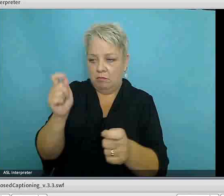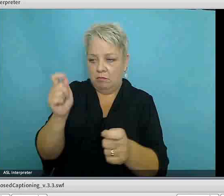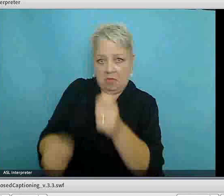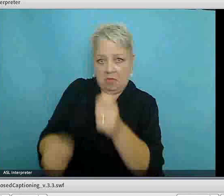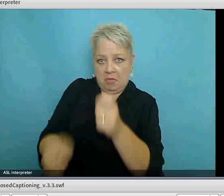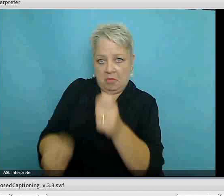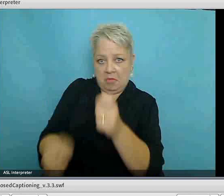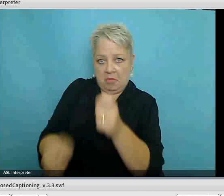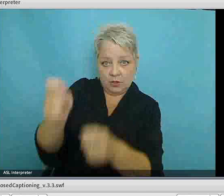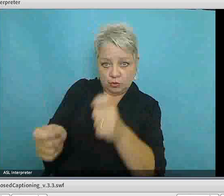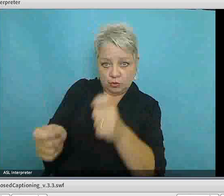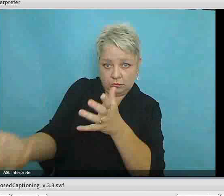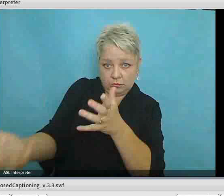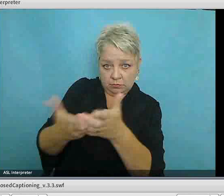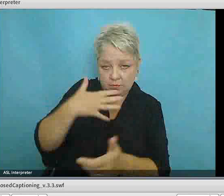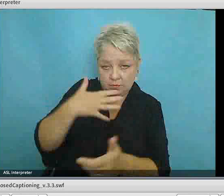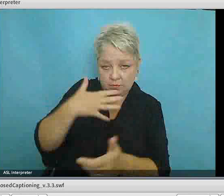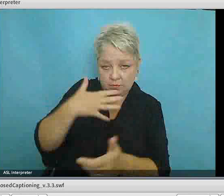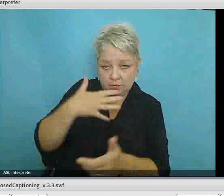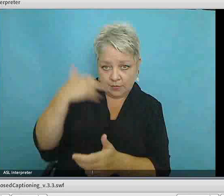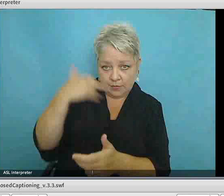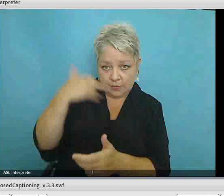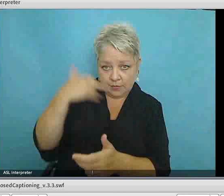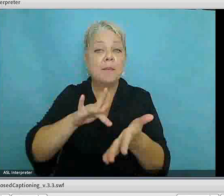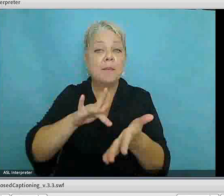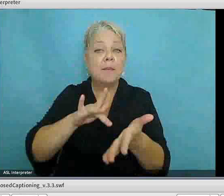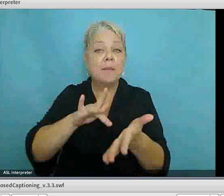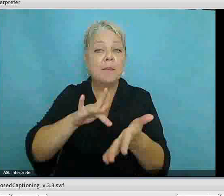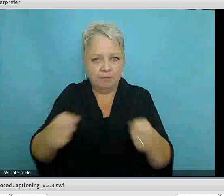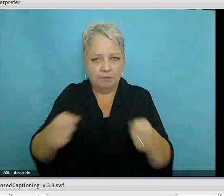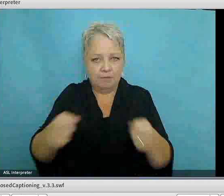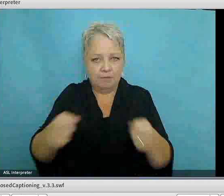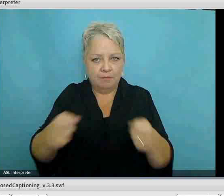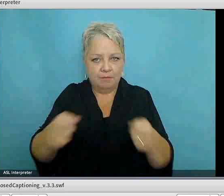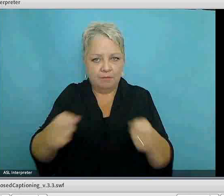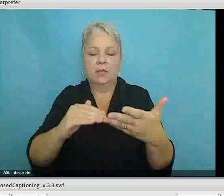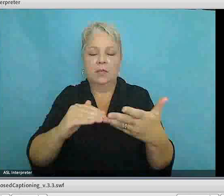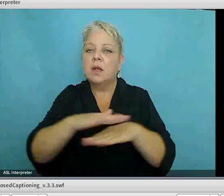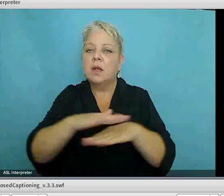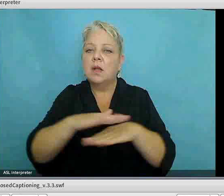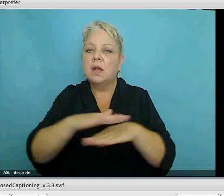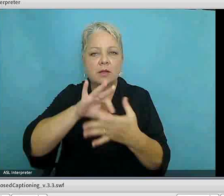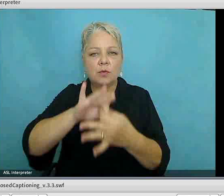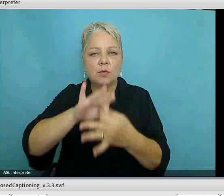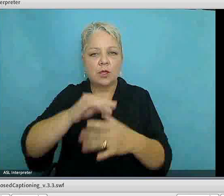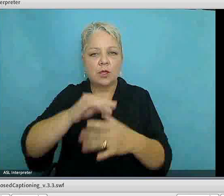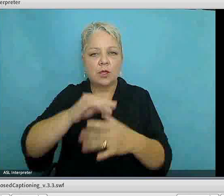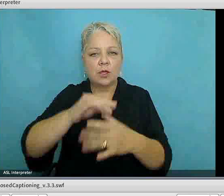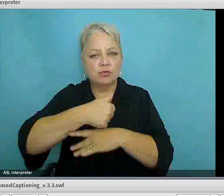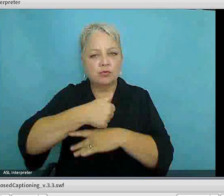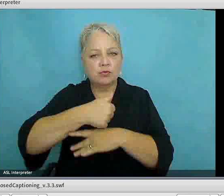management, nonmedical transportation that would be to perhaps community activities or